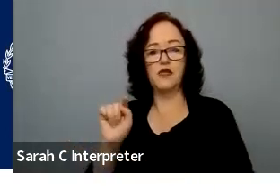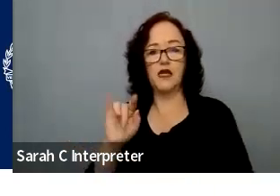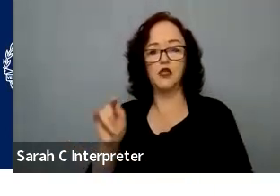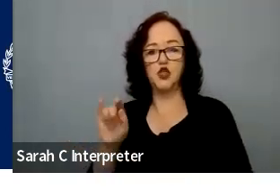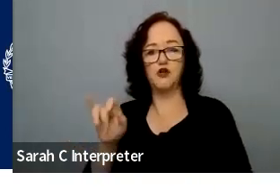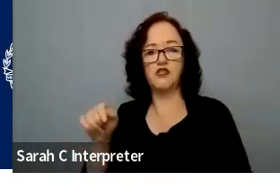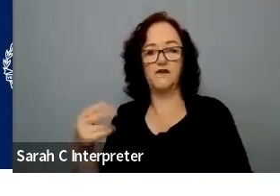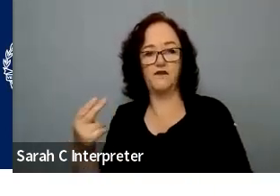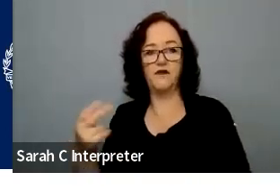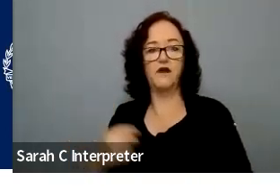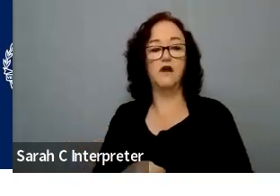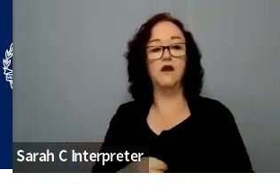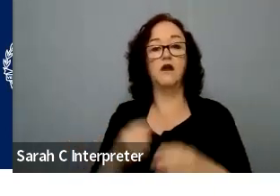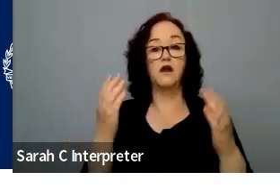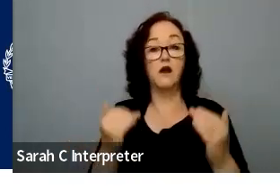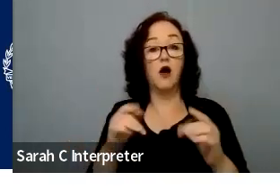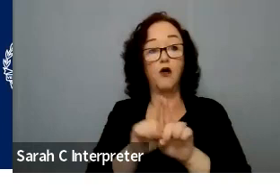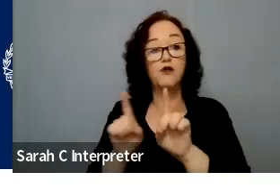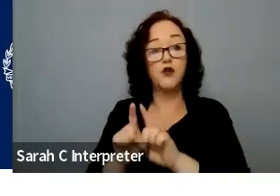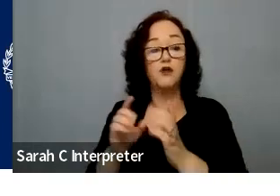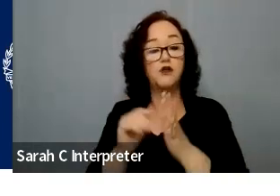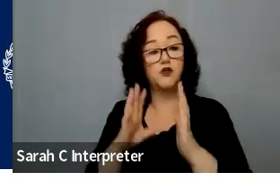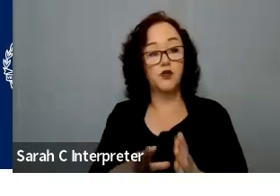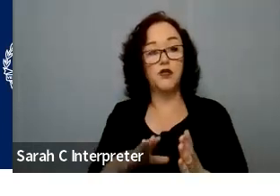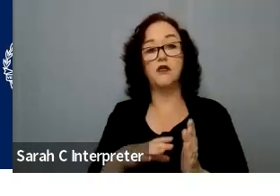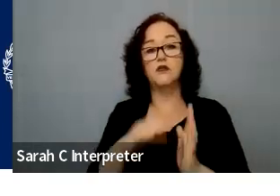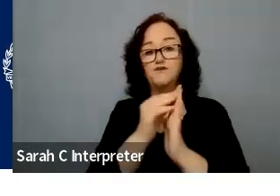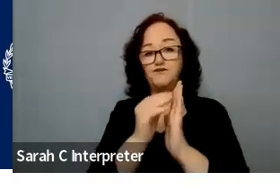open-ended responses that indicated that they thought the simulation was valuable